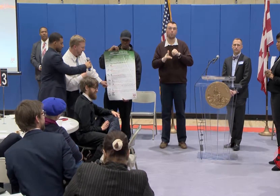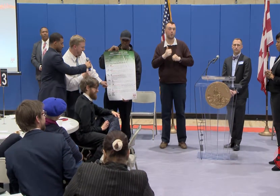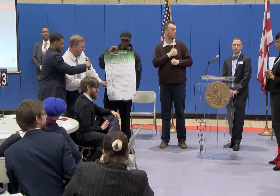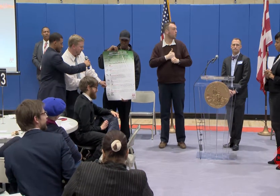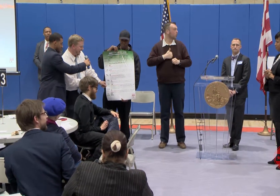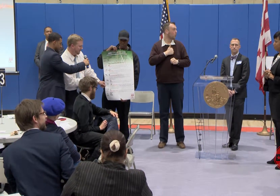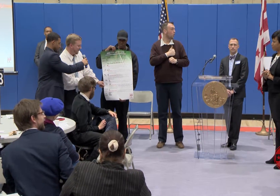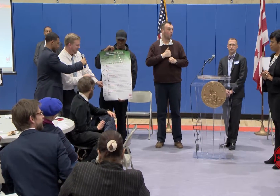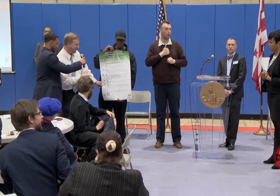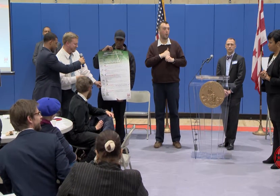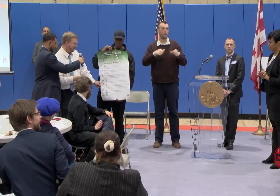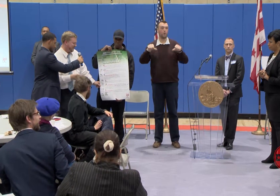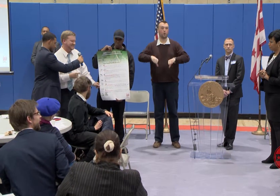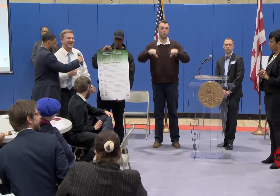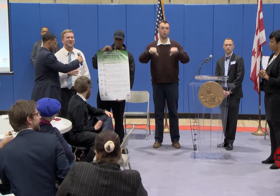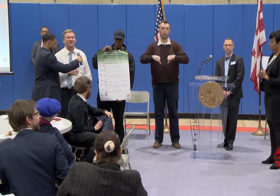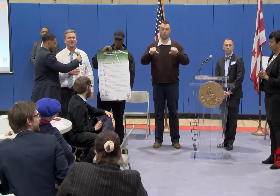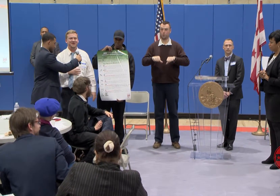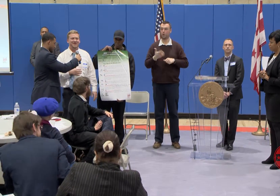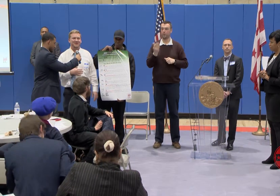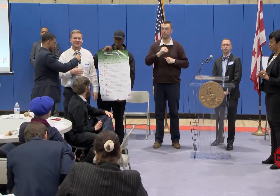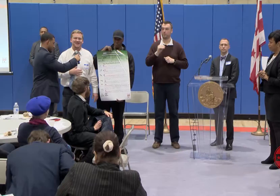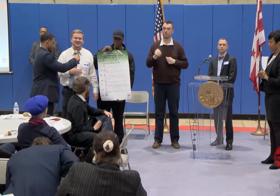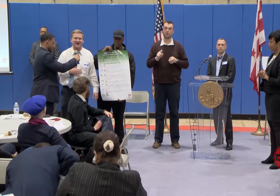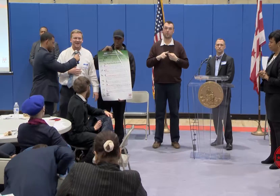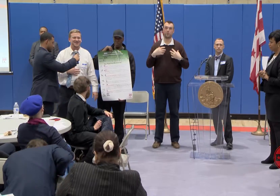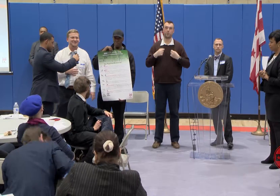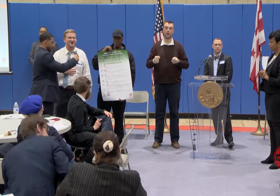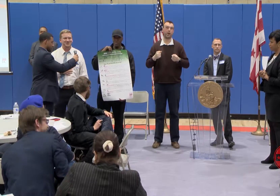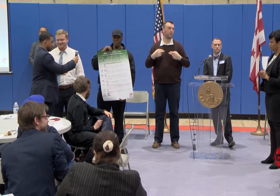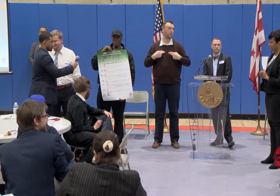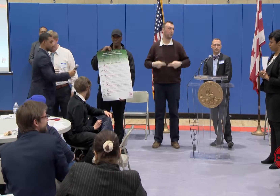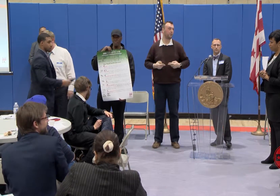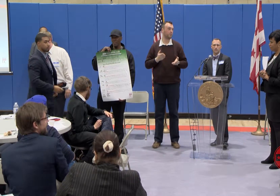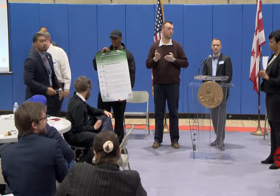AND WE GAVE 15% TO HEALTH AND HUMAN SERVICES TO BALANCE THE BUDGET.